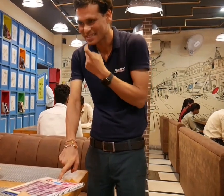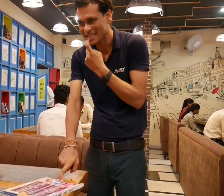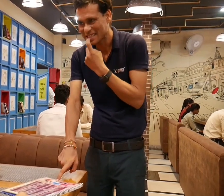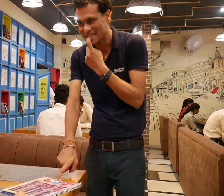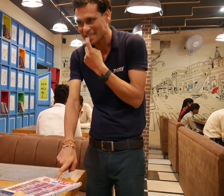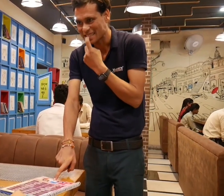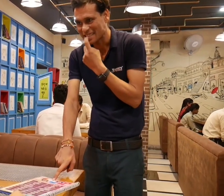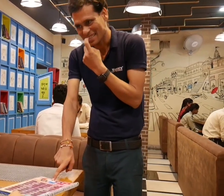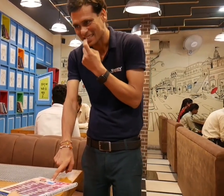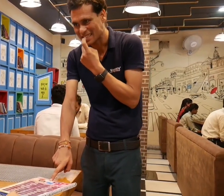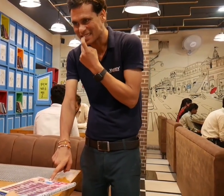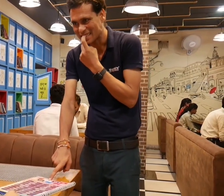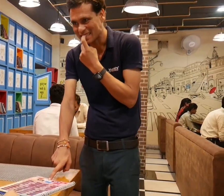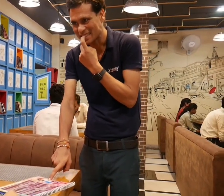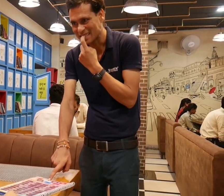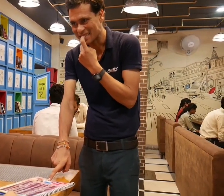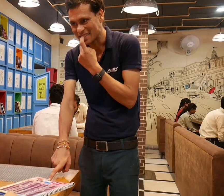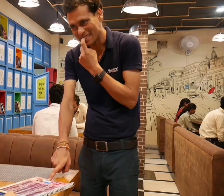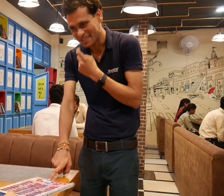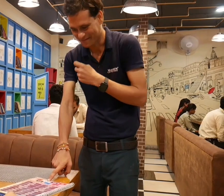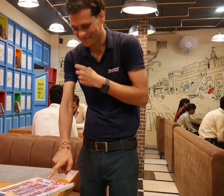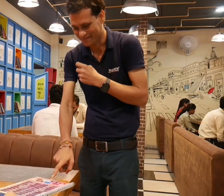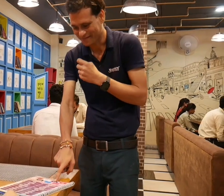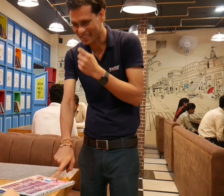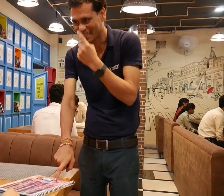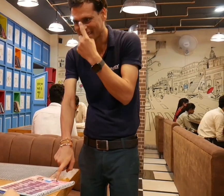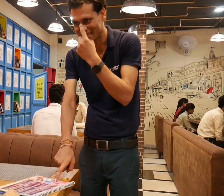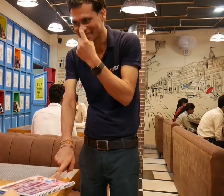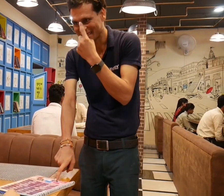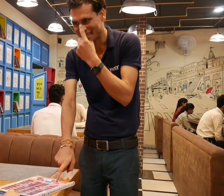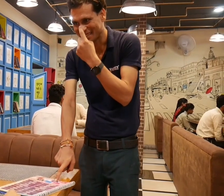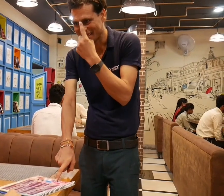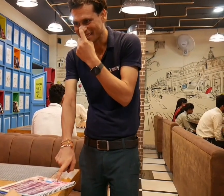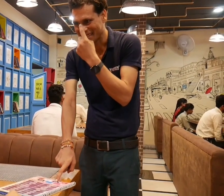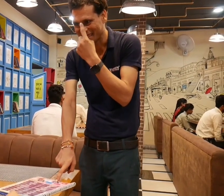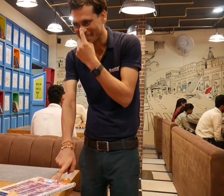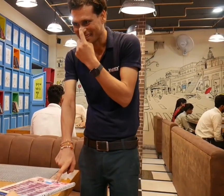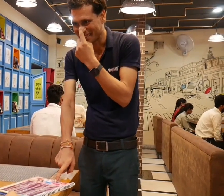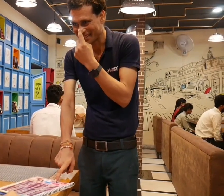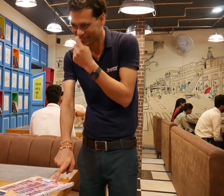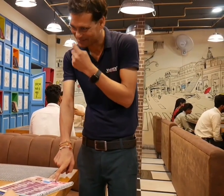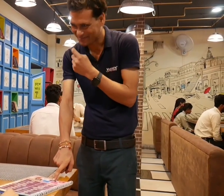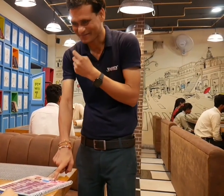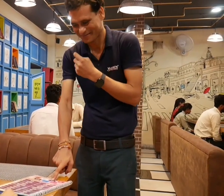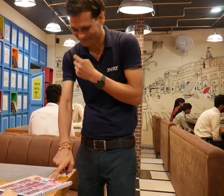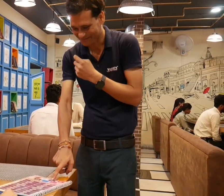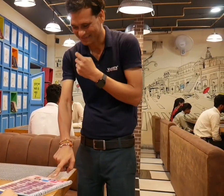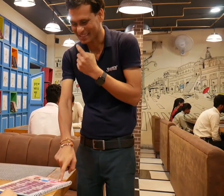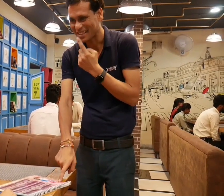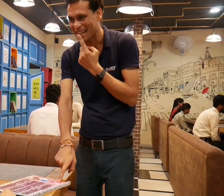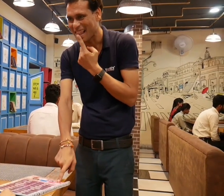this is Orange White teeth this is blue